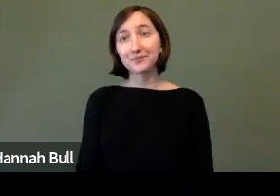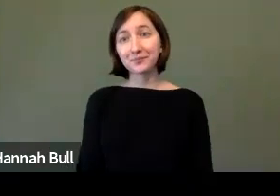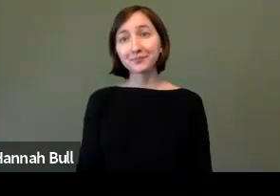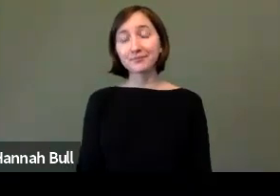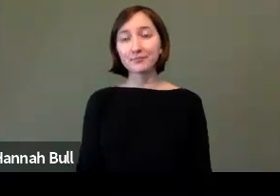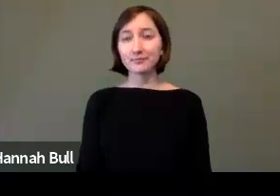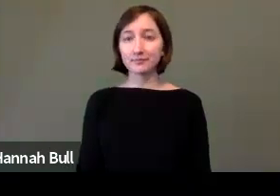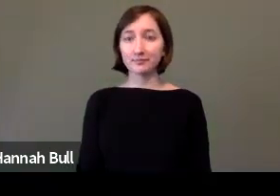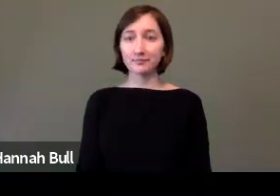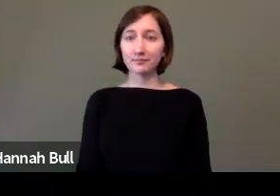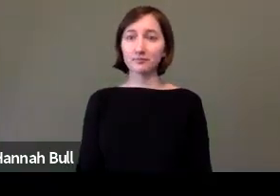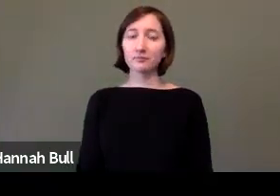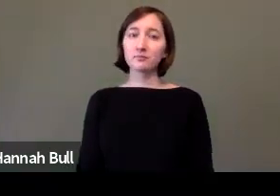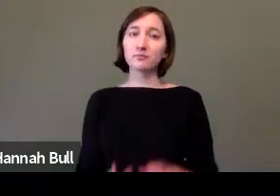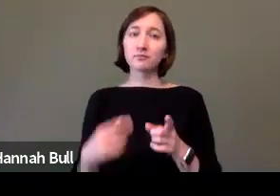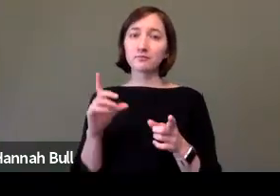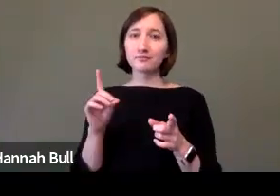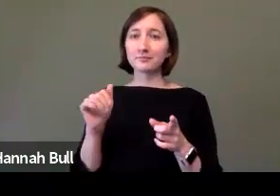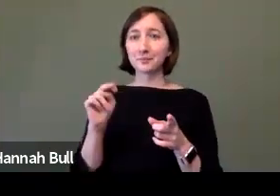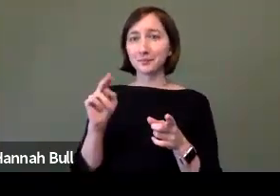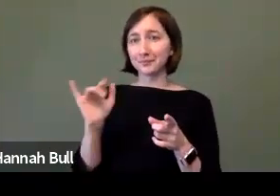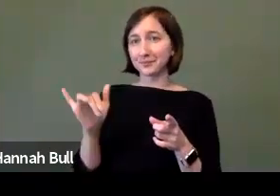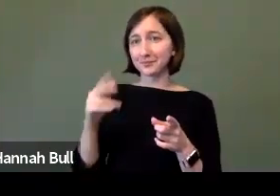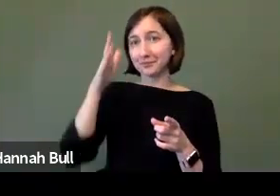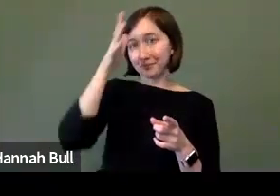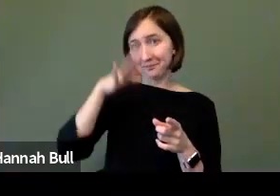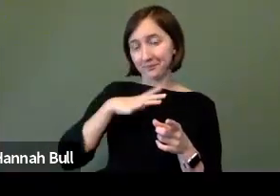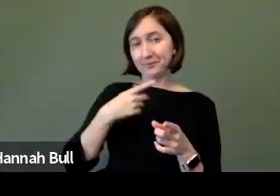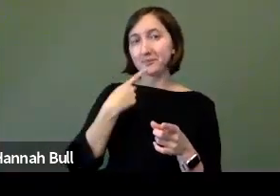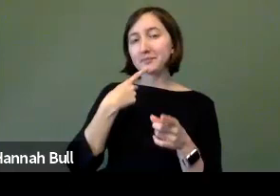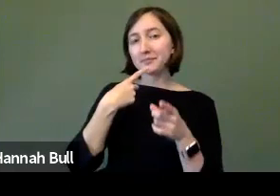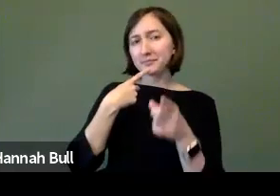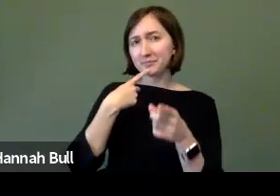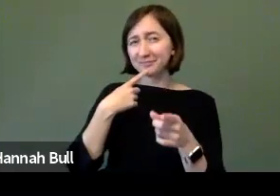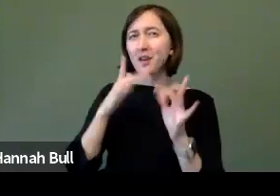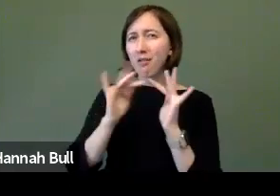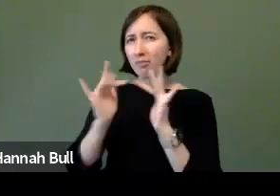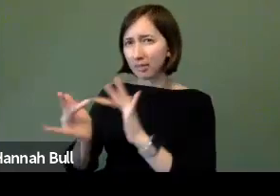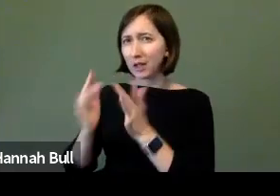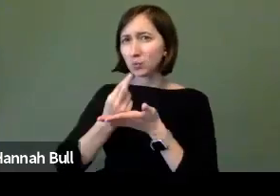Danny Housley: And there are a lot of really good online resources when we look at these.